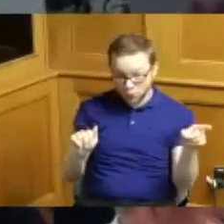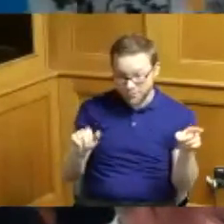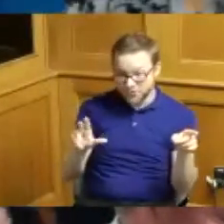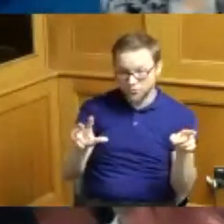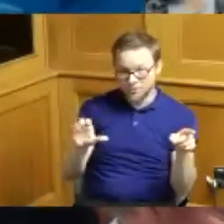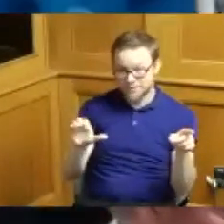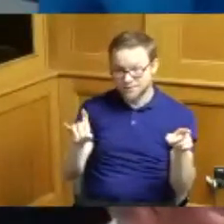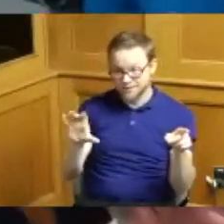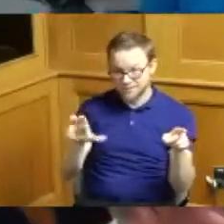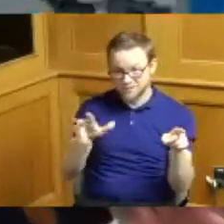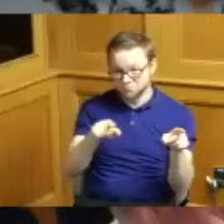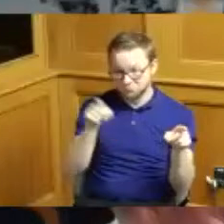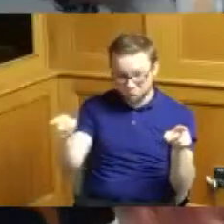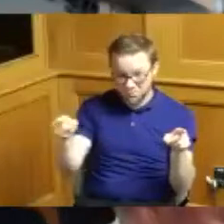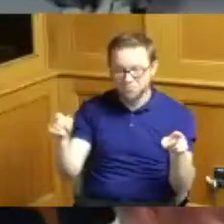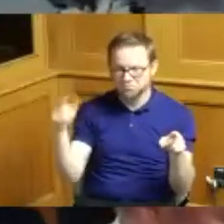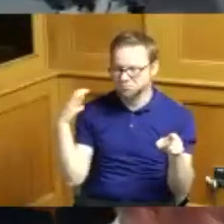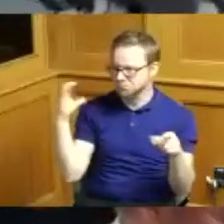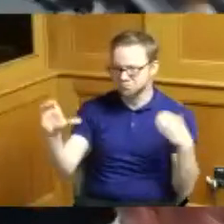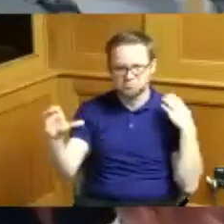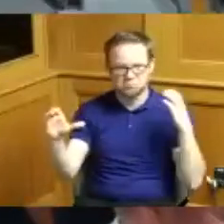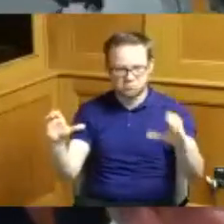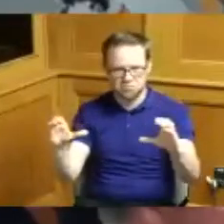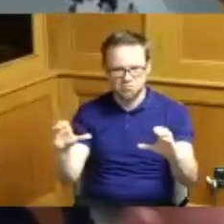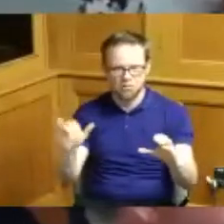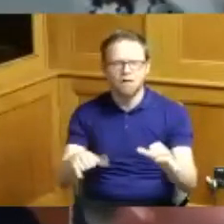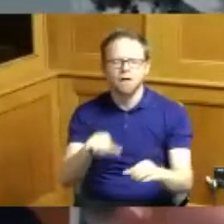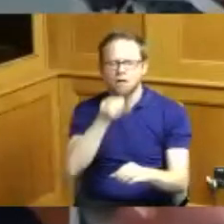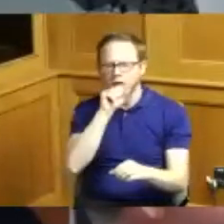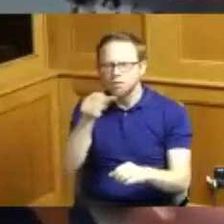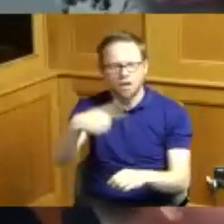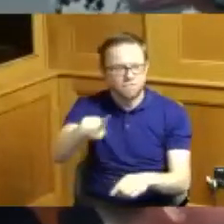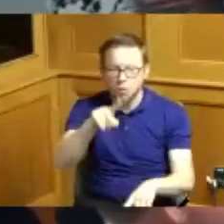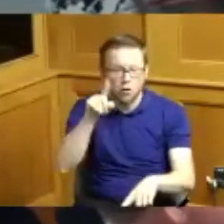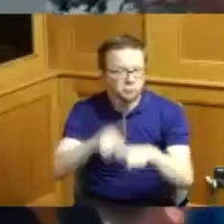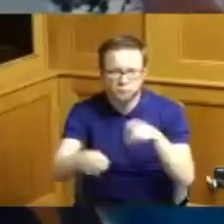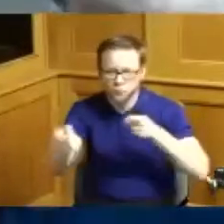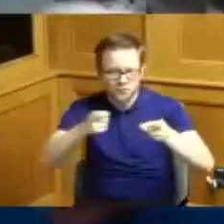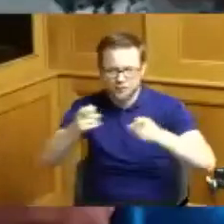Miss Denise street house I love y'all and nothing I can do about it I can't do nothing about it